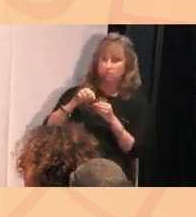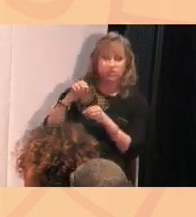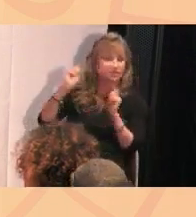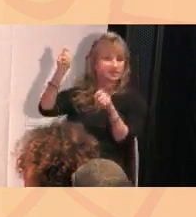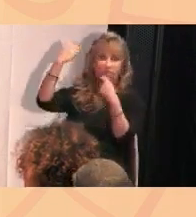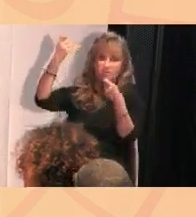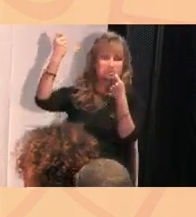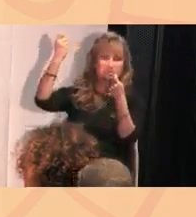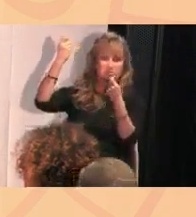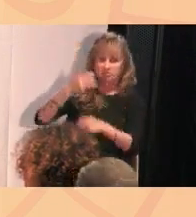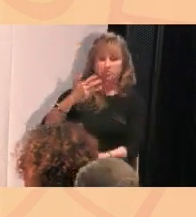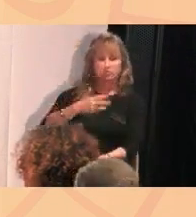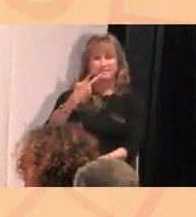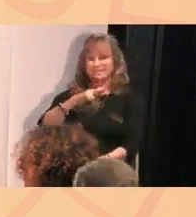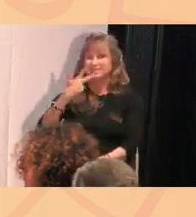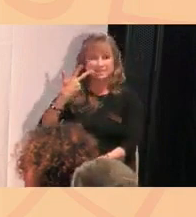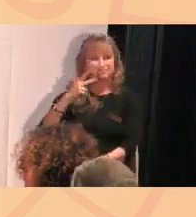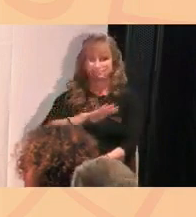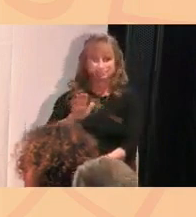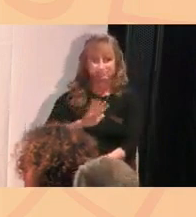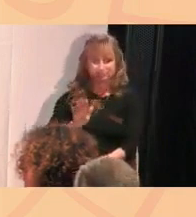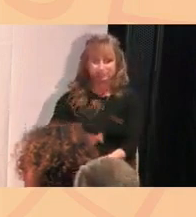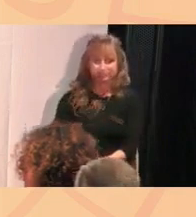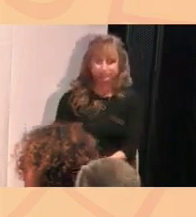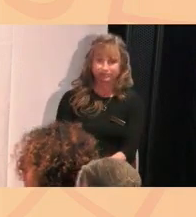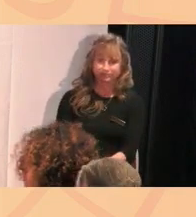Therefore they weren't going to fund anything